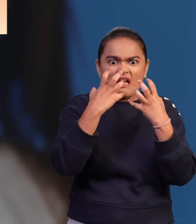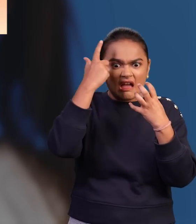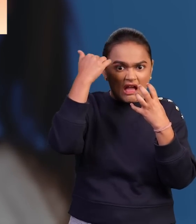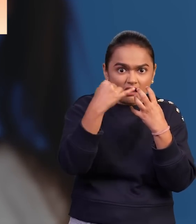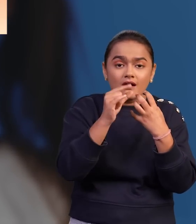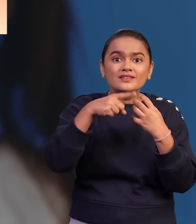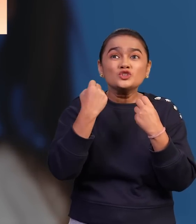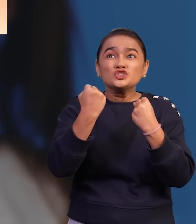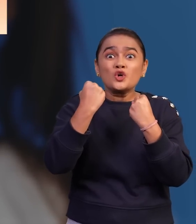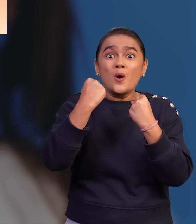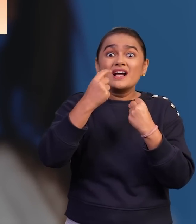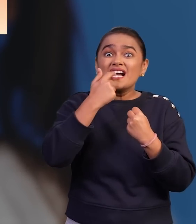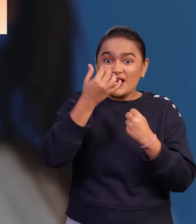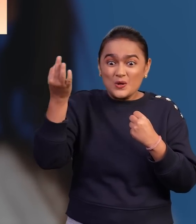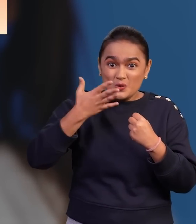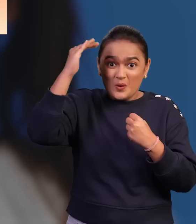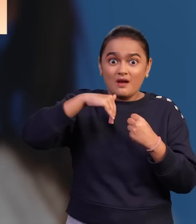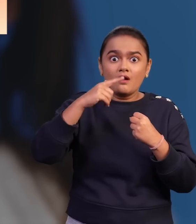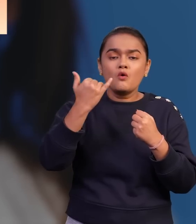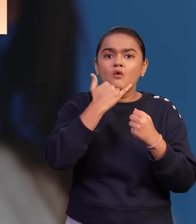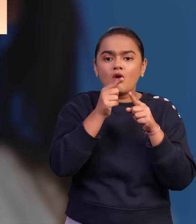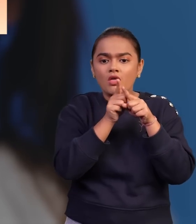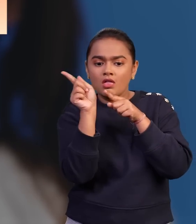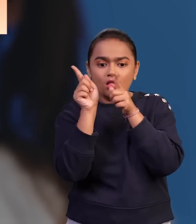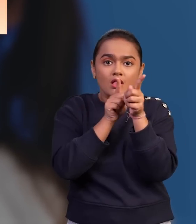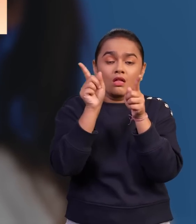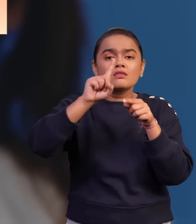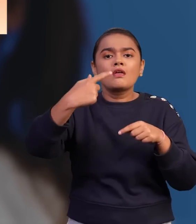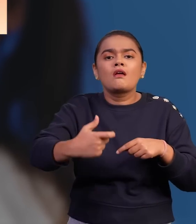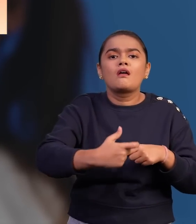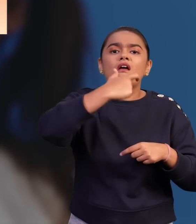permanent teeth may come in the wrong position, and braces may be needed.